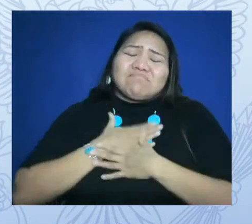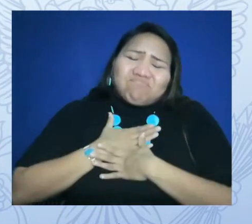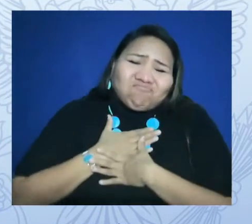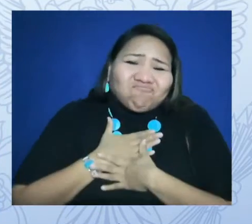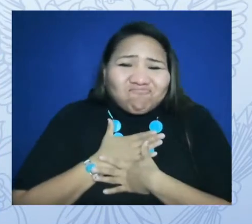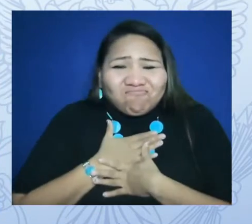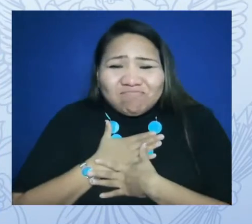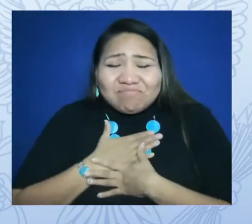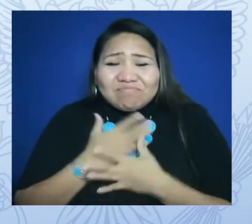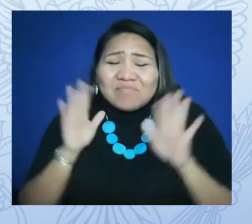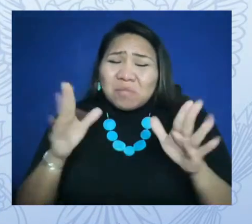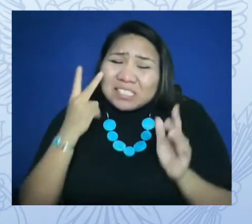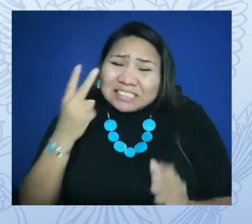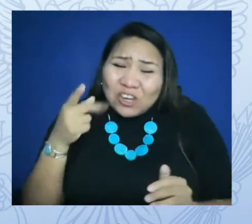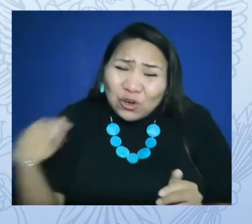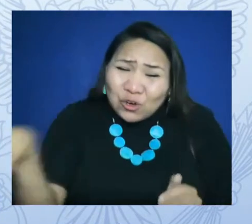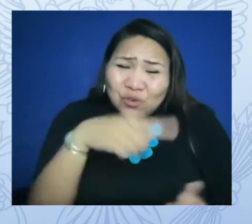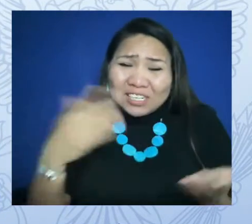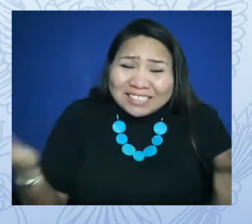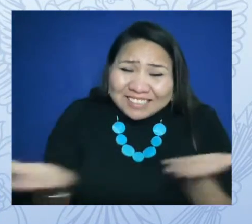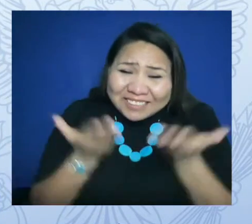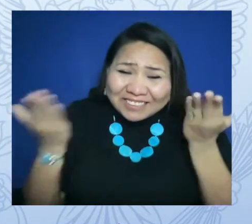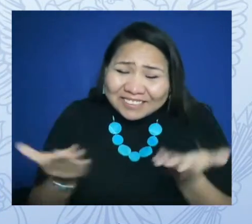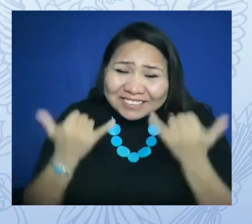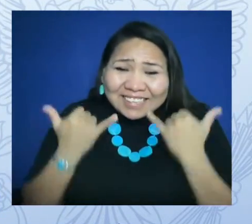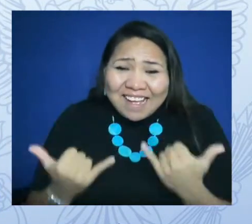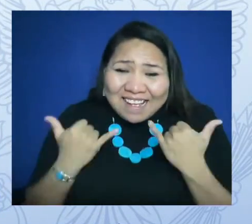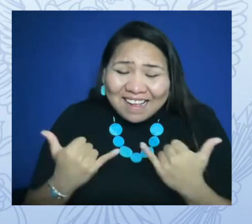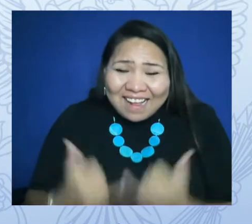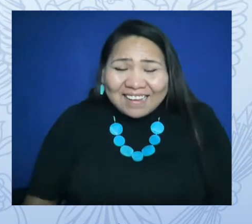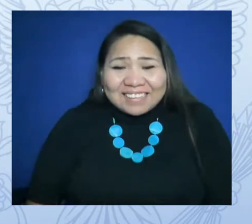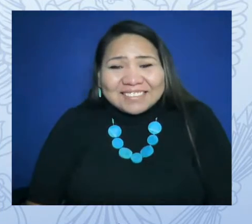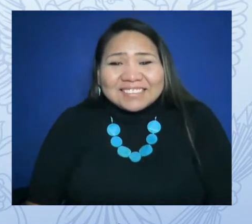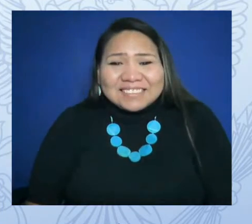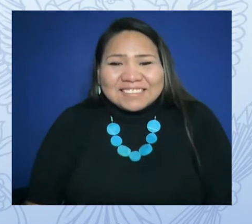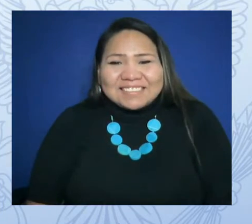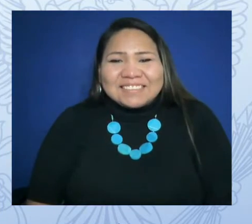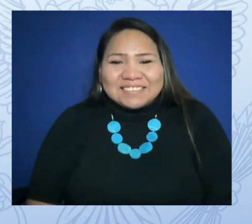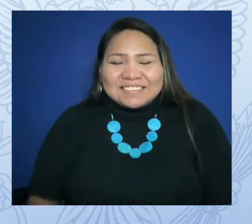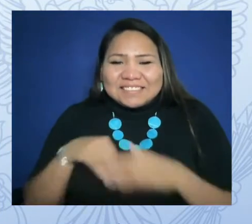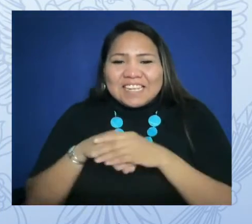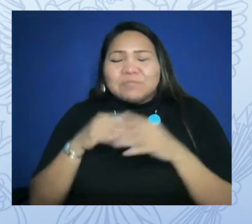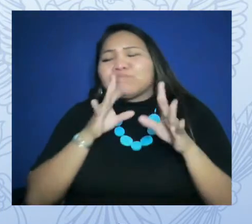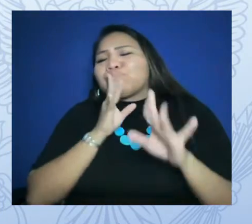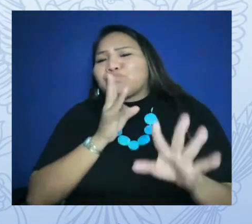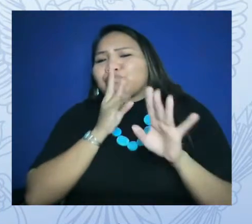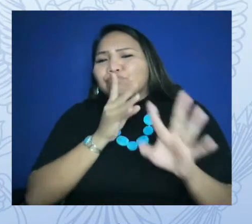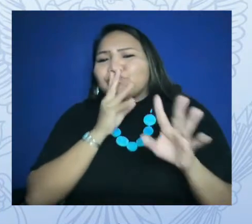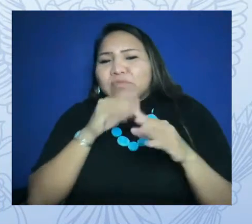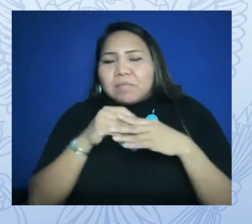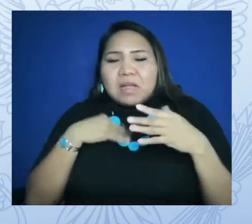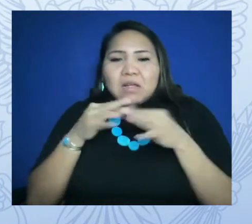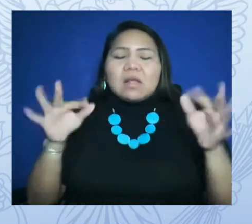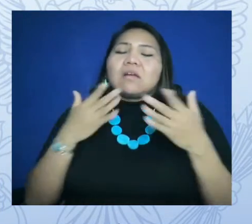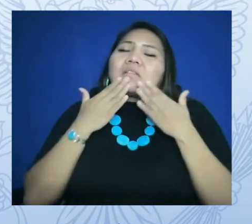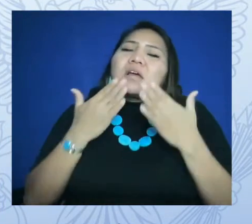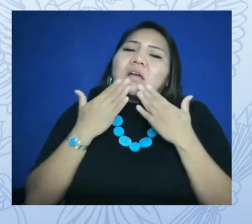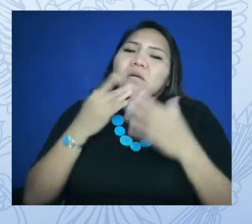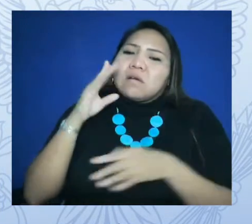(Foreign Language.) Thank you so much, Dr. Biden. Thank you for inviting all of us here.